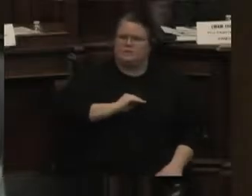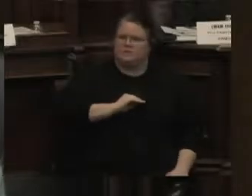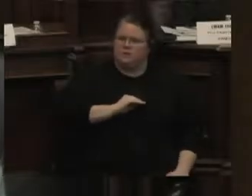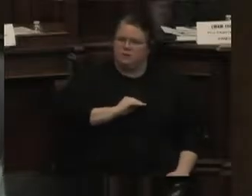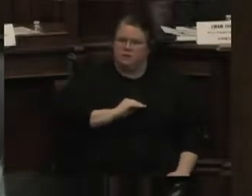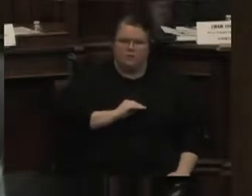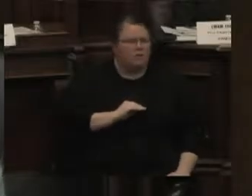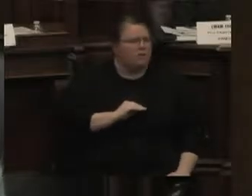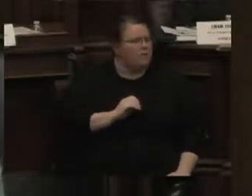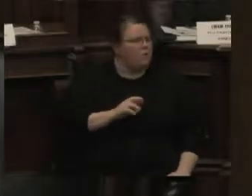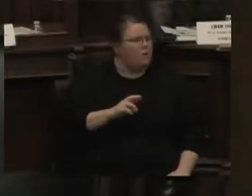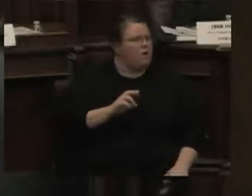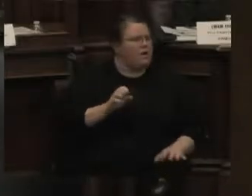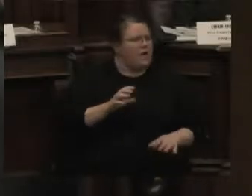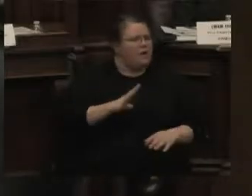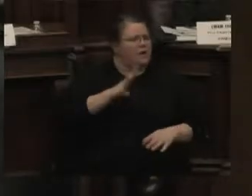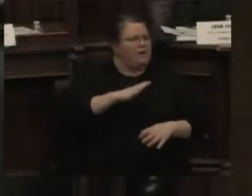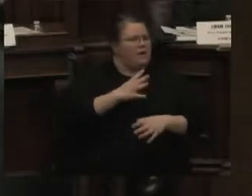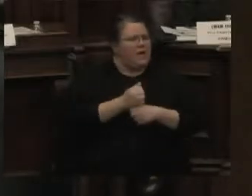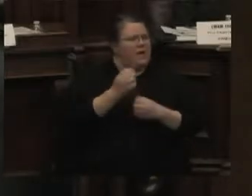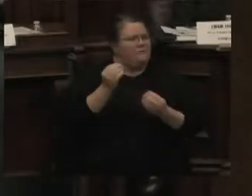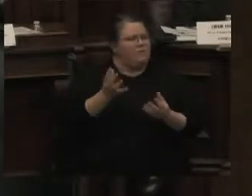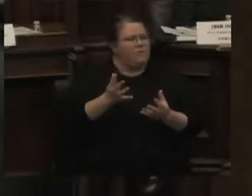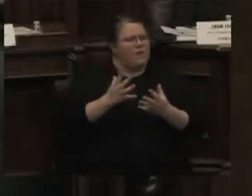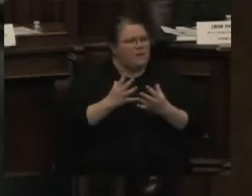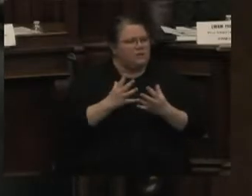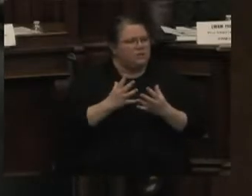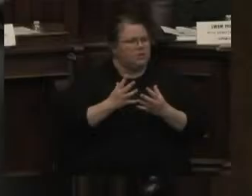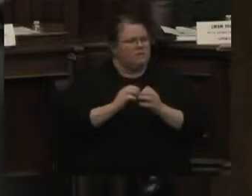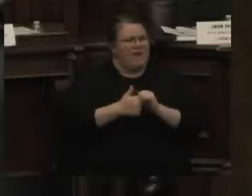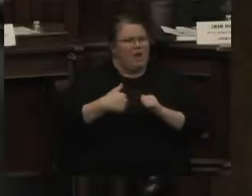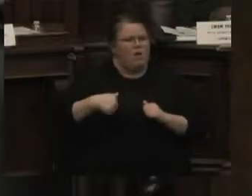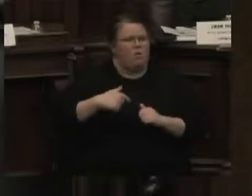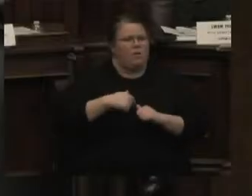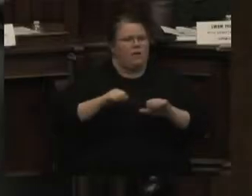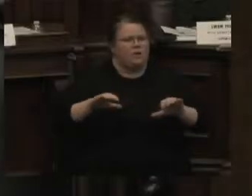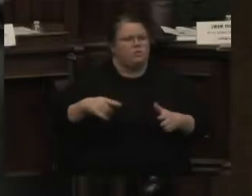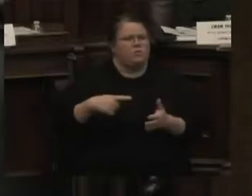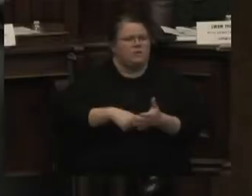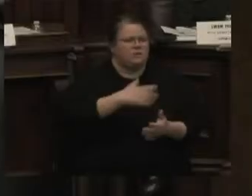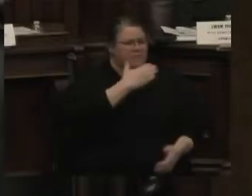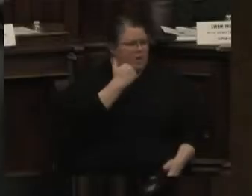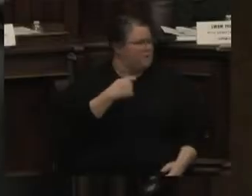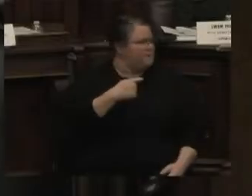so that the board members are